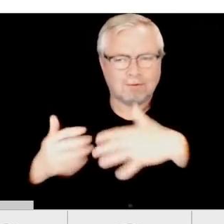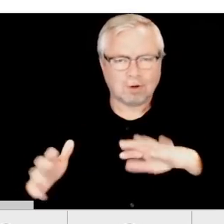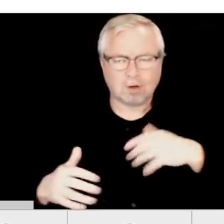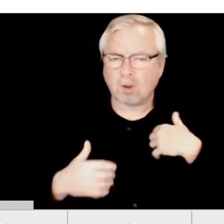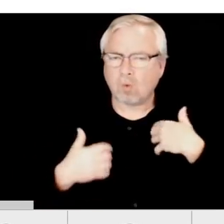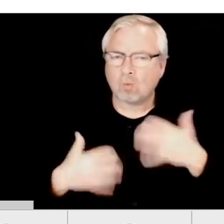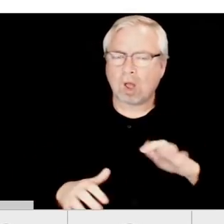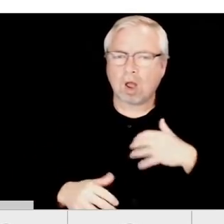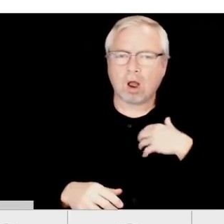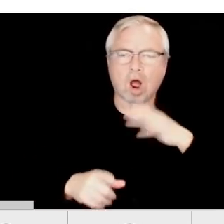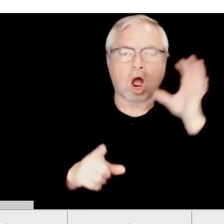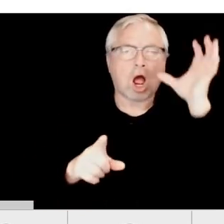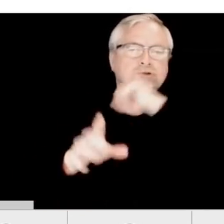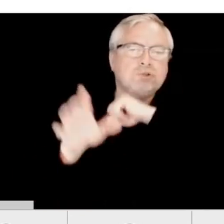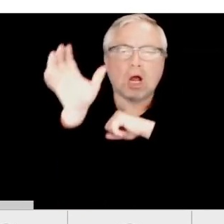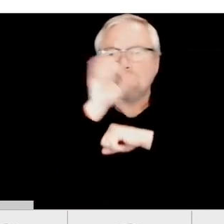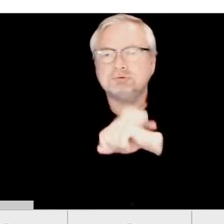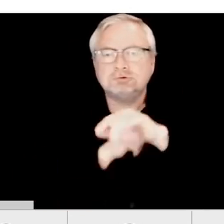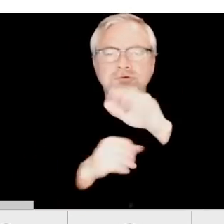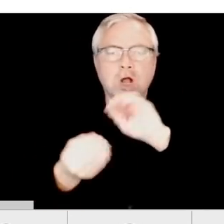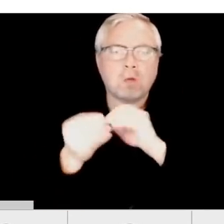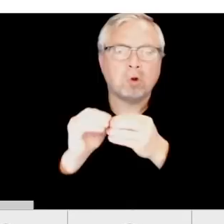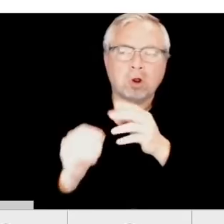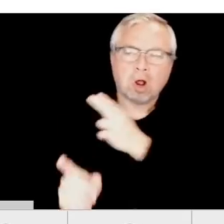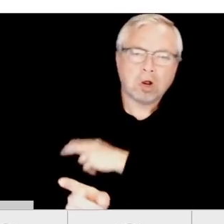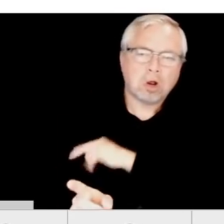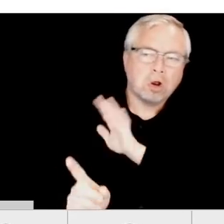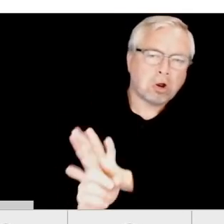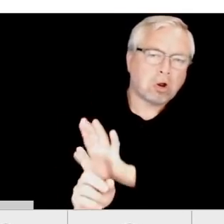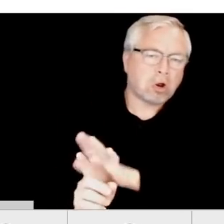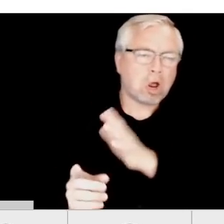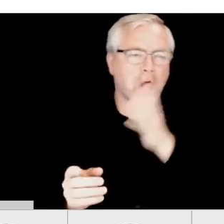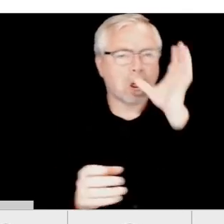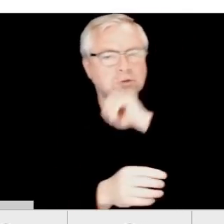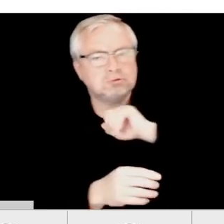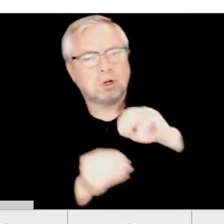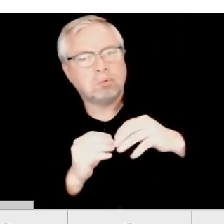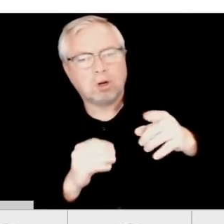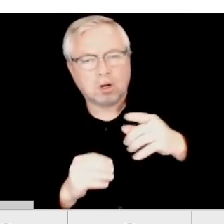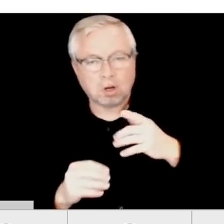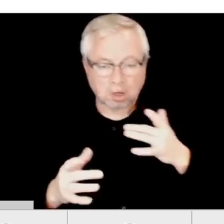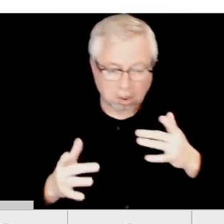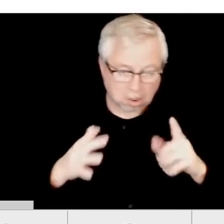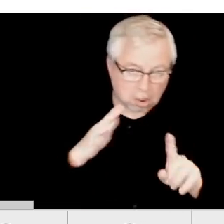by routing them directly to recovery.